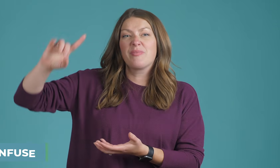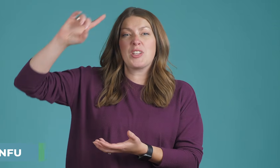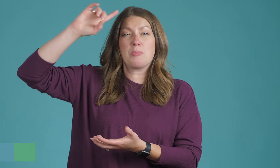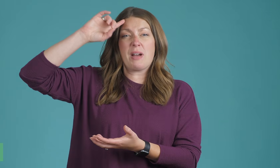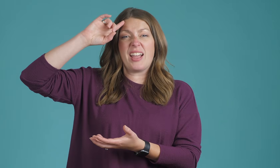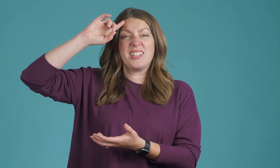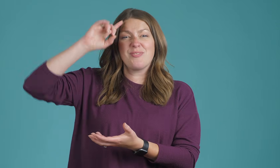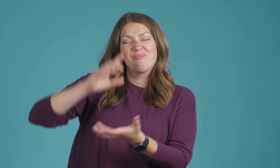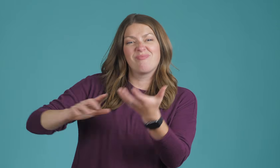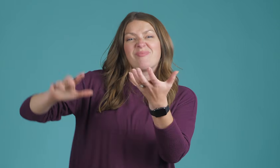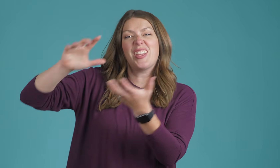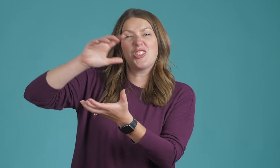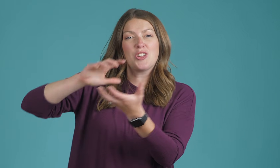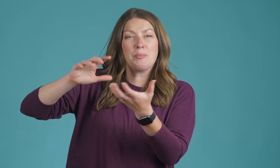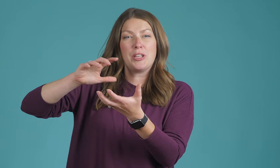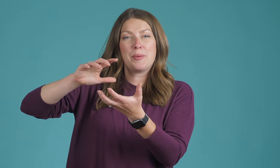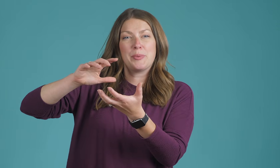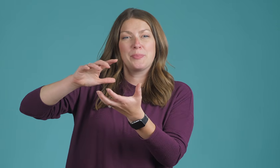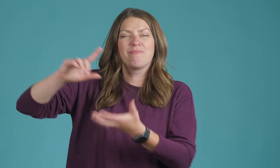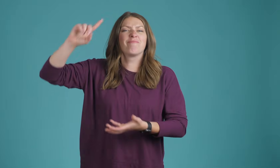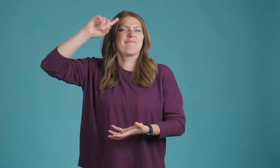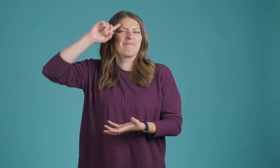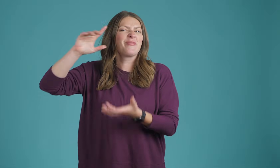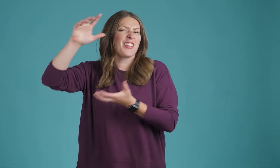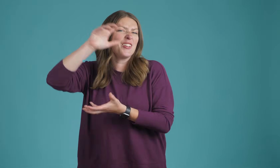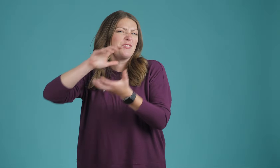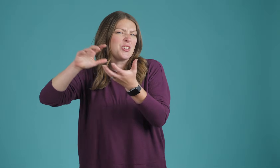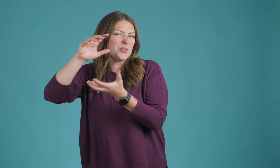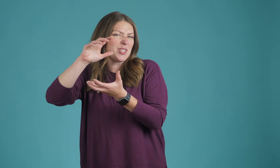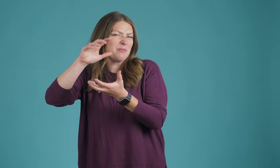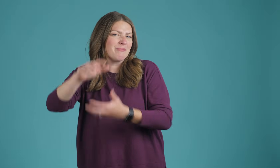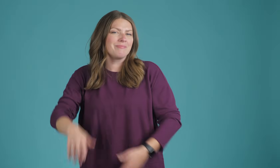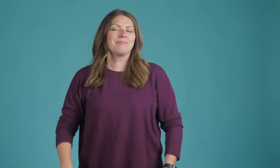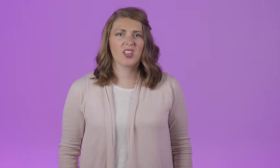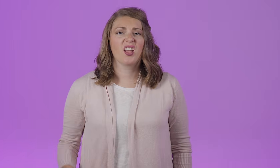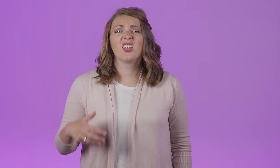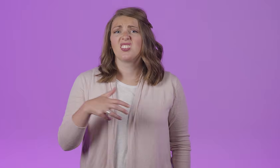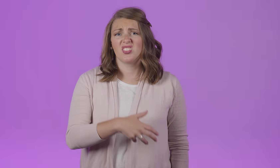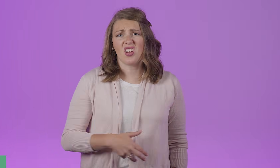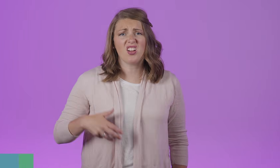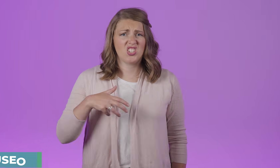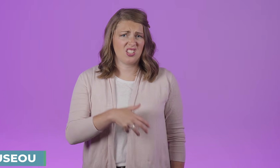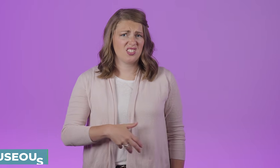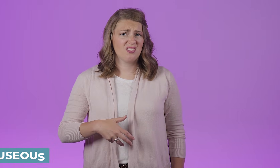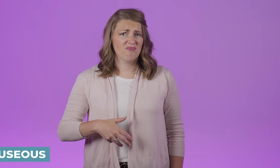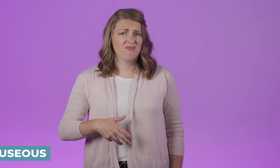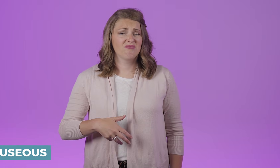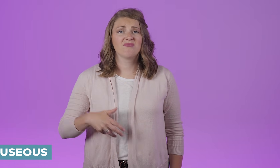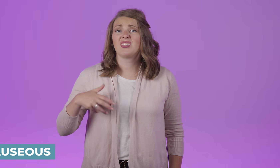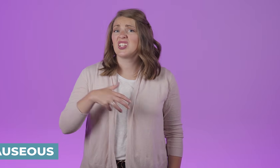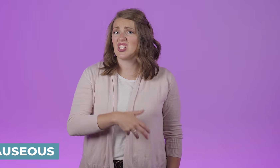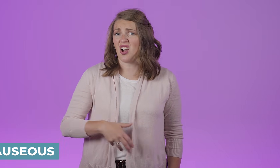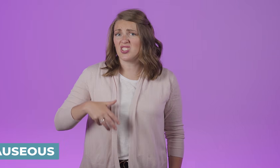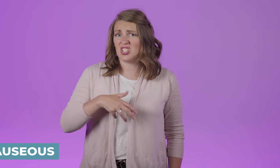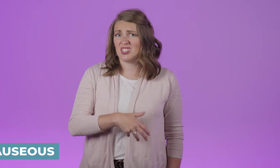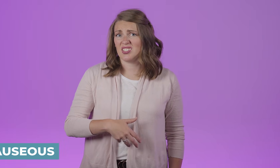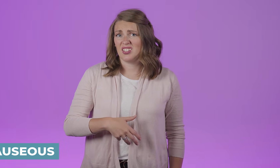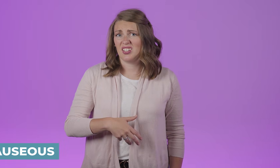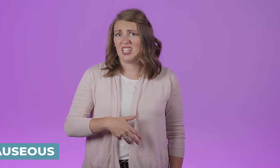Your mind is jumbled up. Confused Nauseous, nauseous.